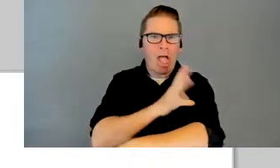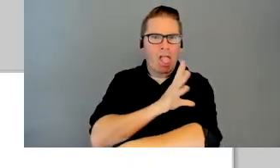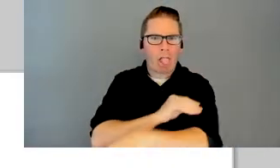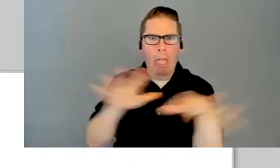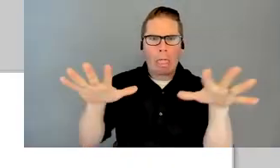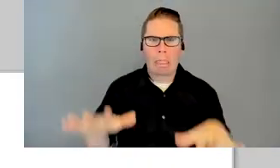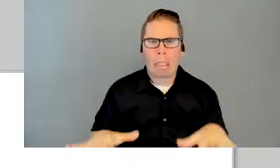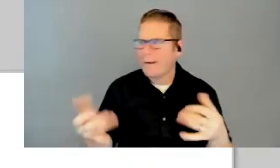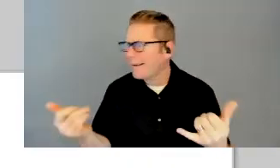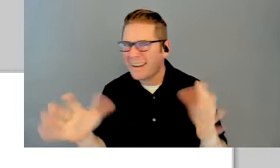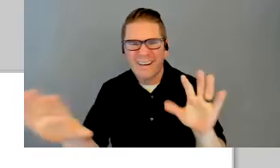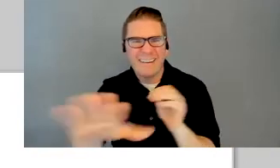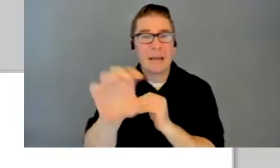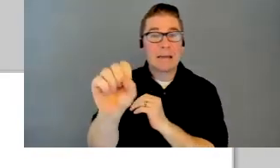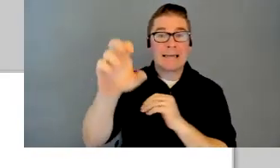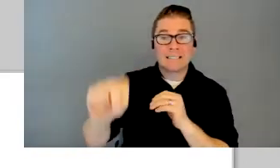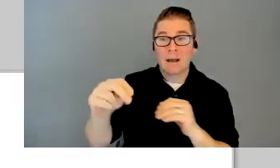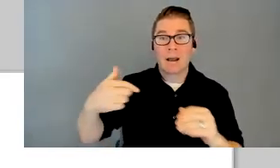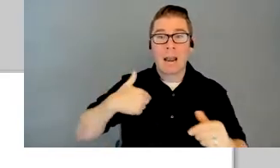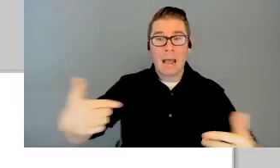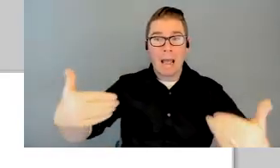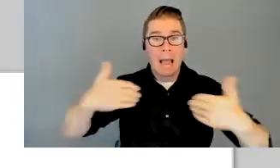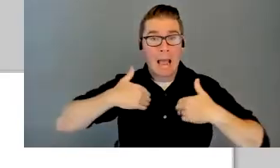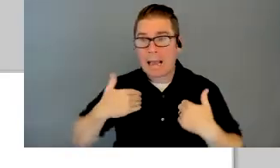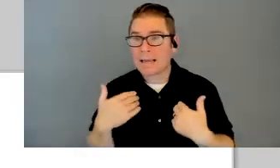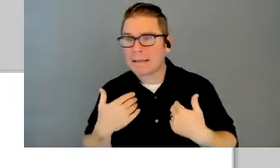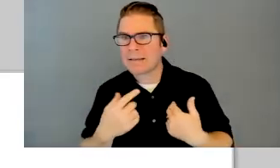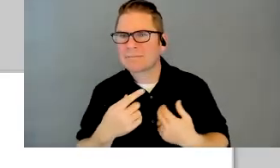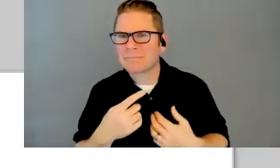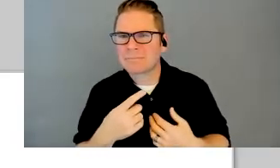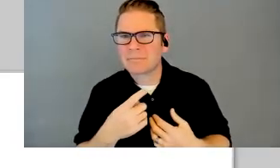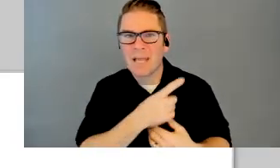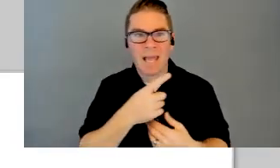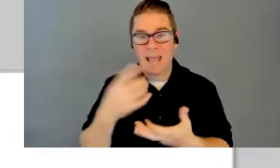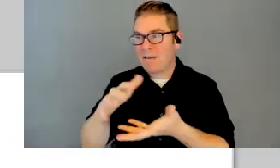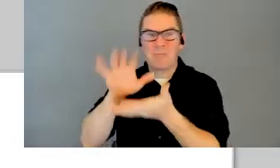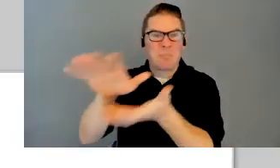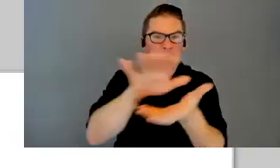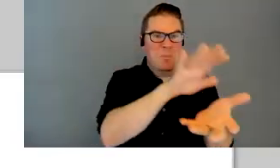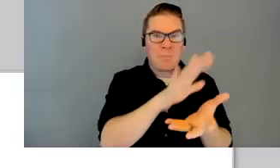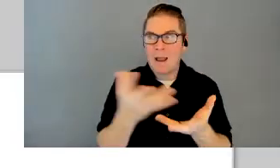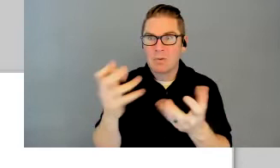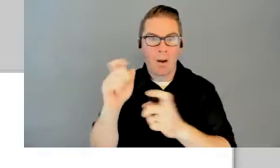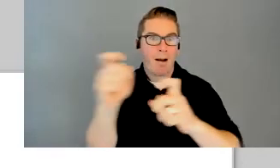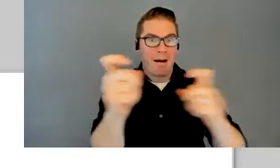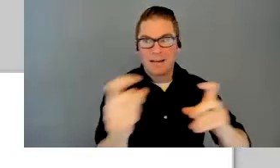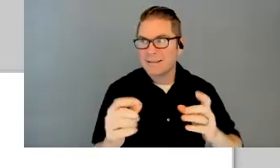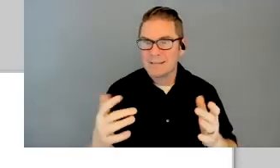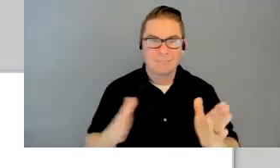We got I have all ducks for prizes here, so let's go. How do we build community in the classroom?